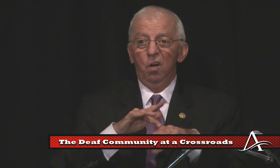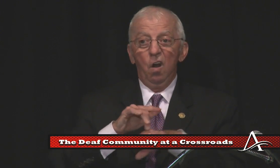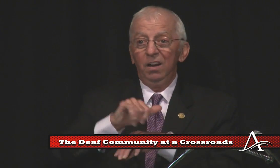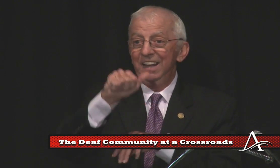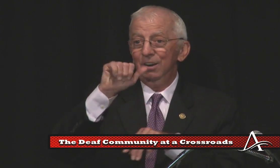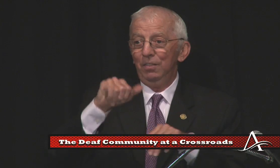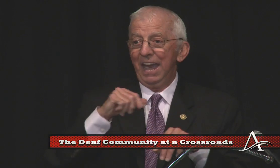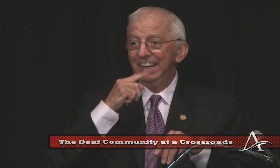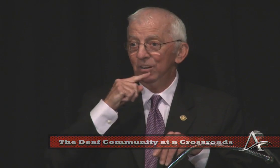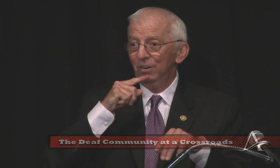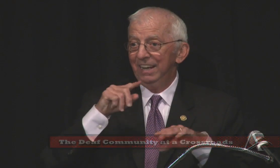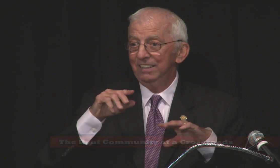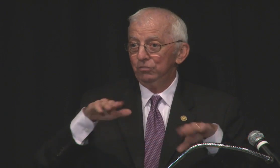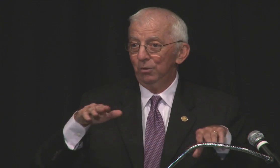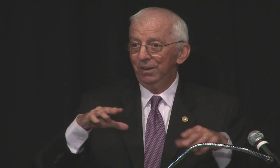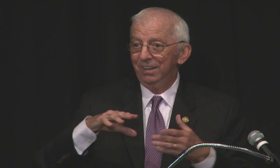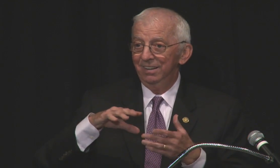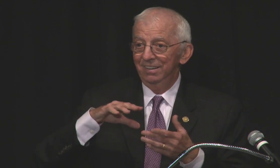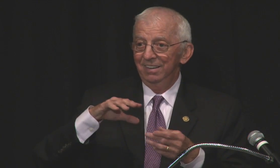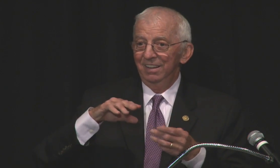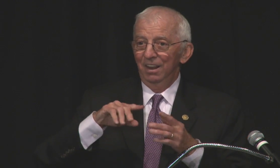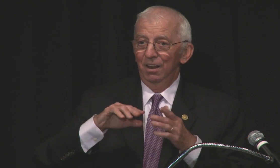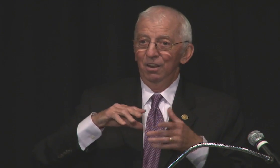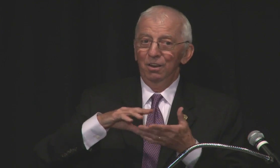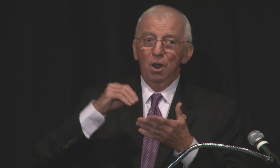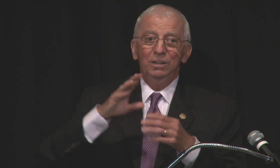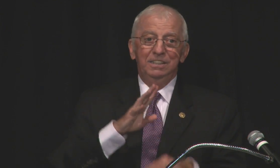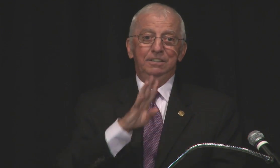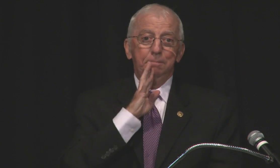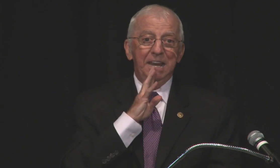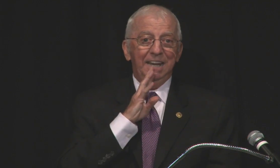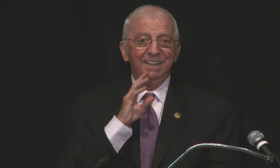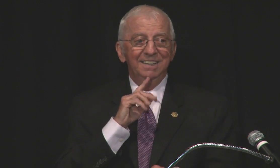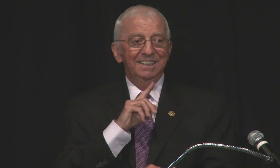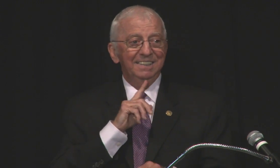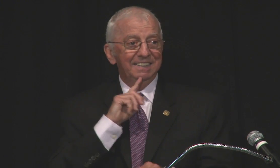earlier than hearing children learn to speak,